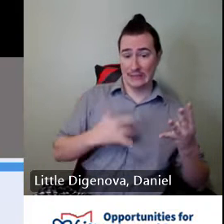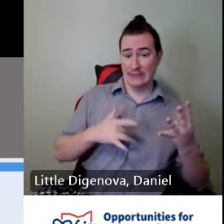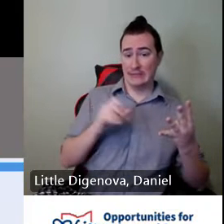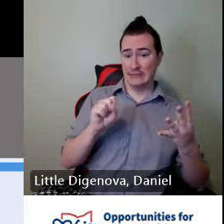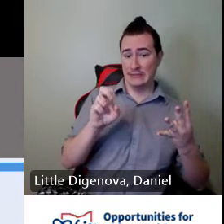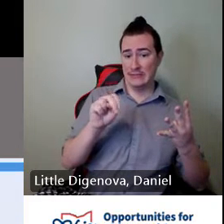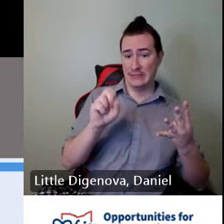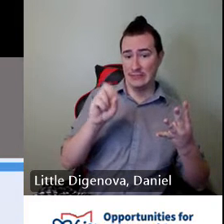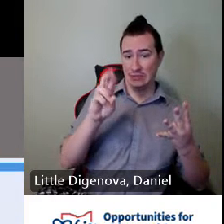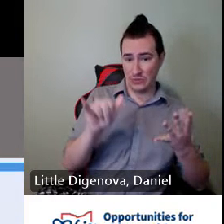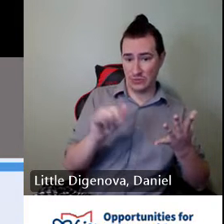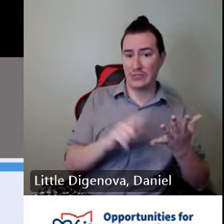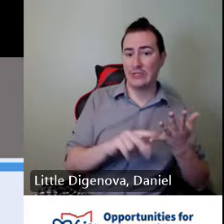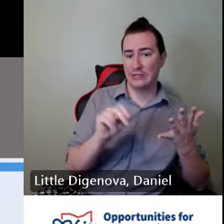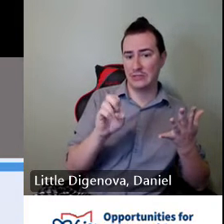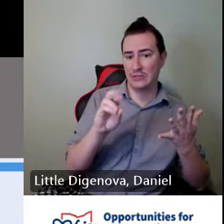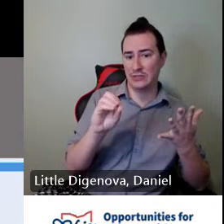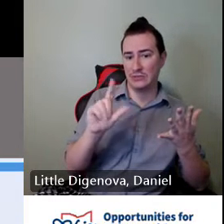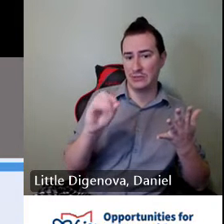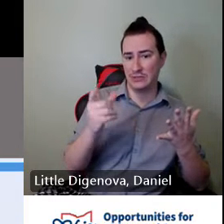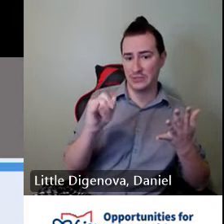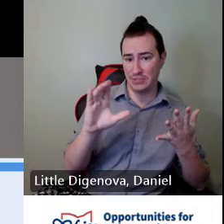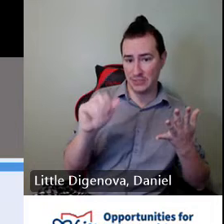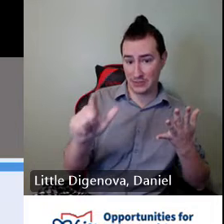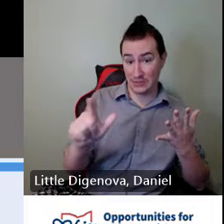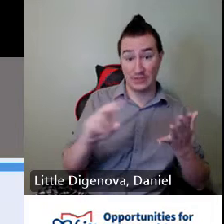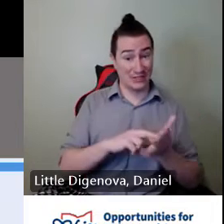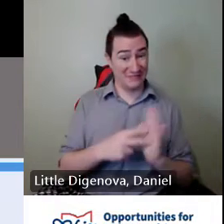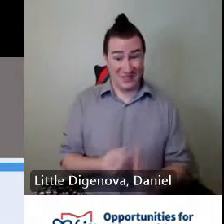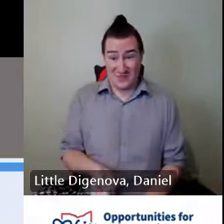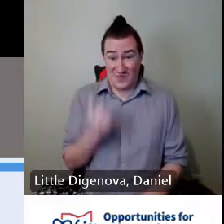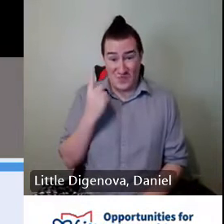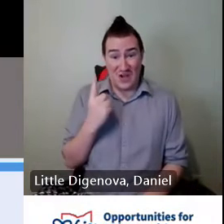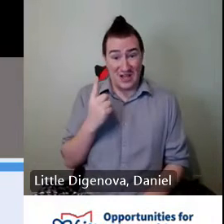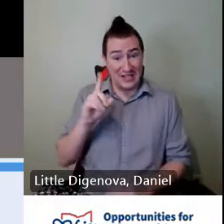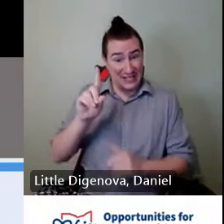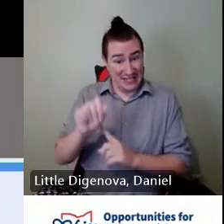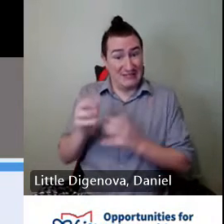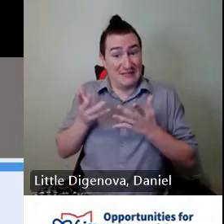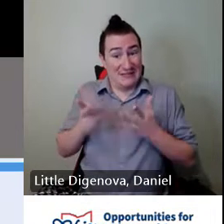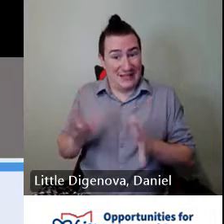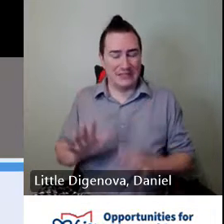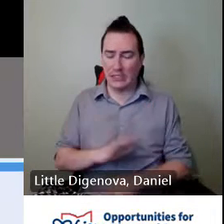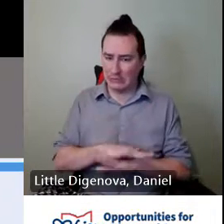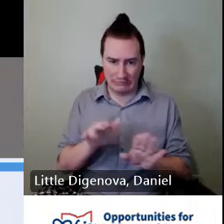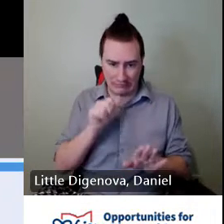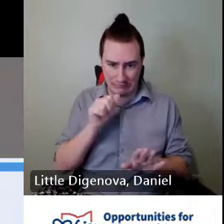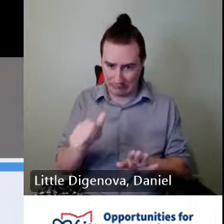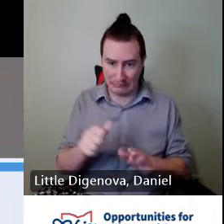So, it's not just one kind of condition. For example, Julie, it may not be apparent when a person has a